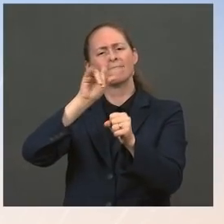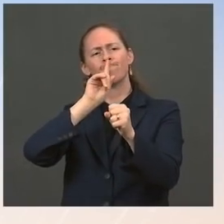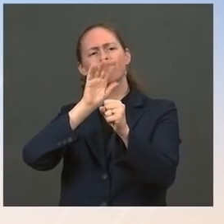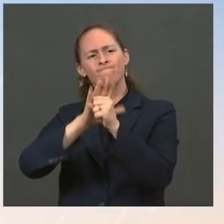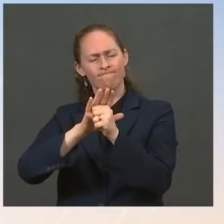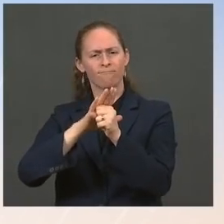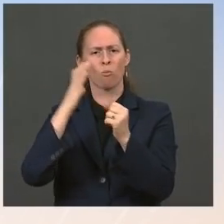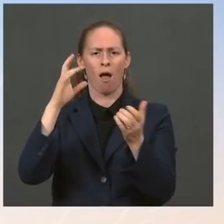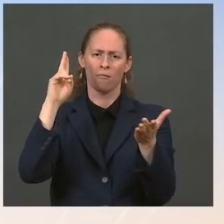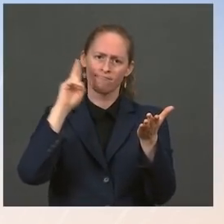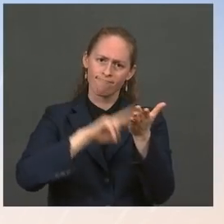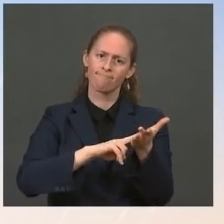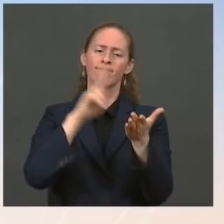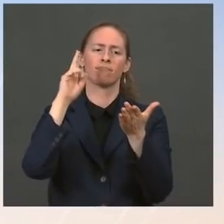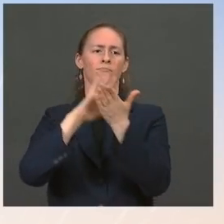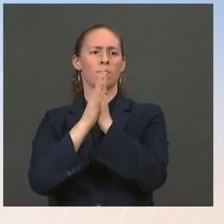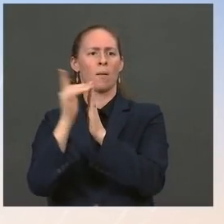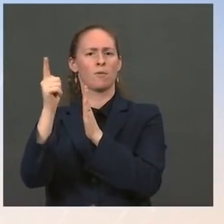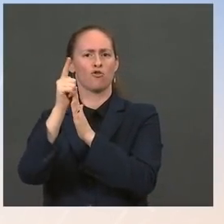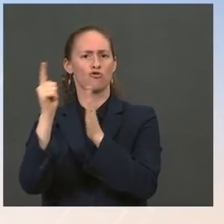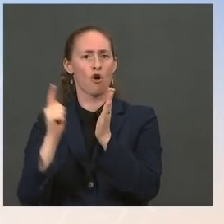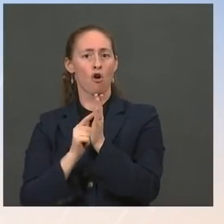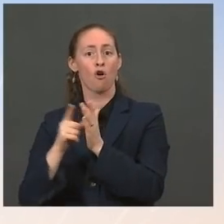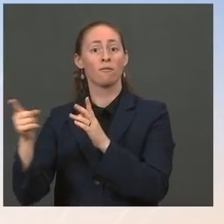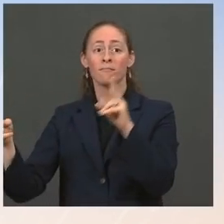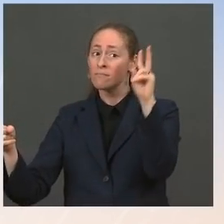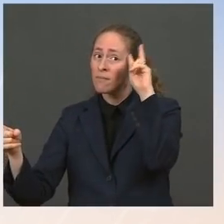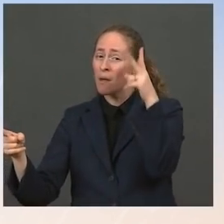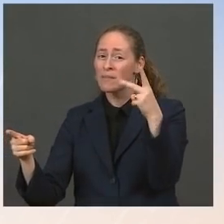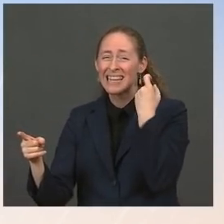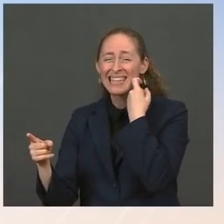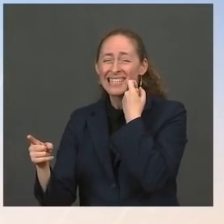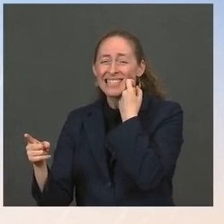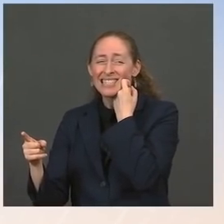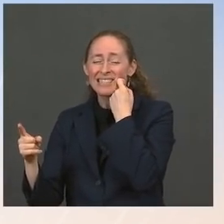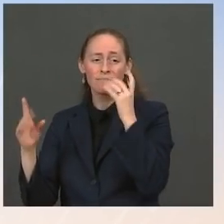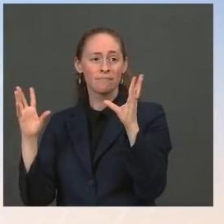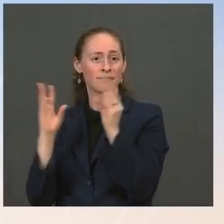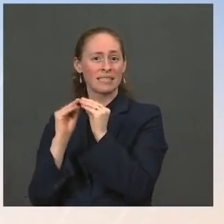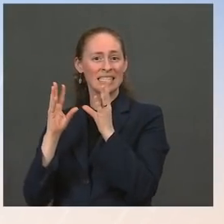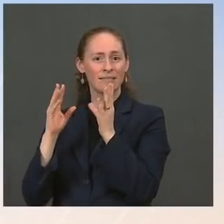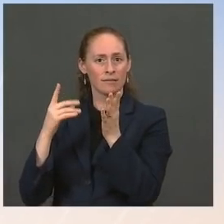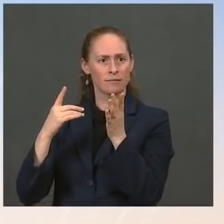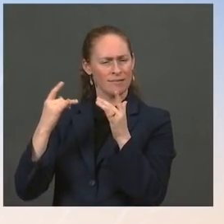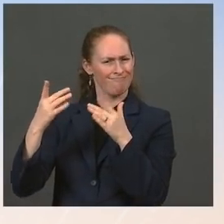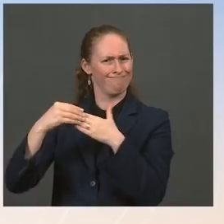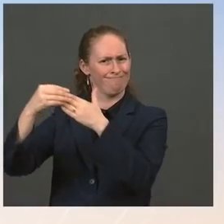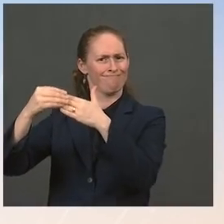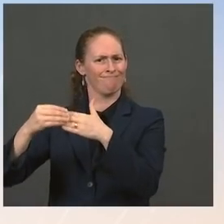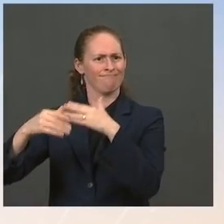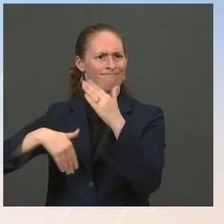The Vice President just had meetings today on it. She is in the lead on this effort, as one of the most powerful people in this country,